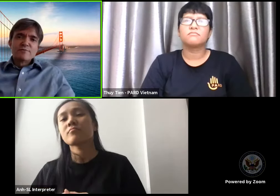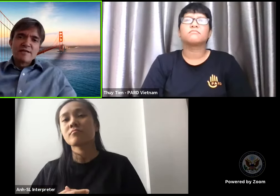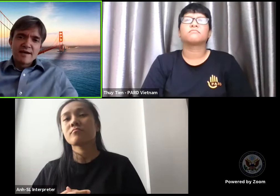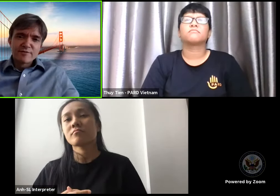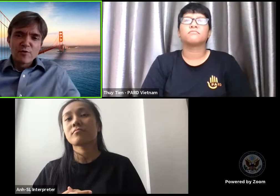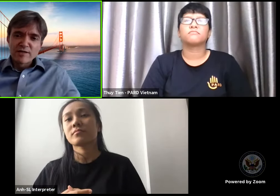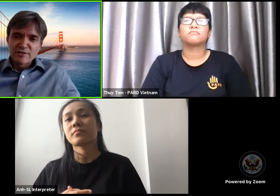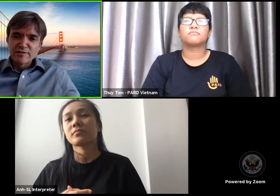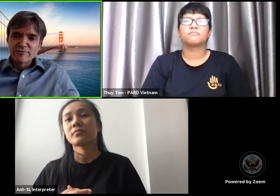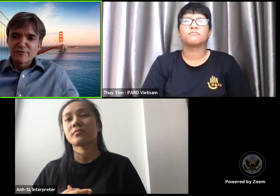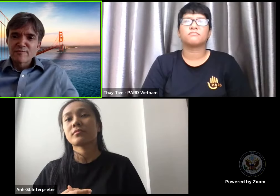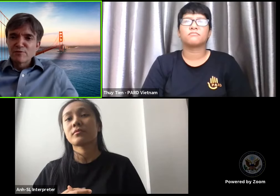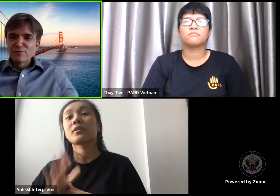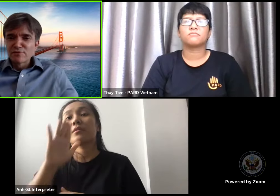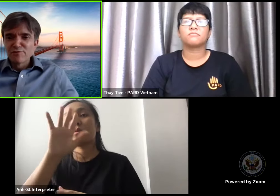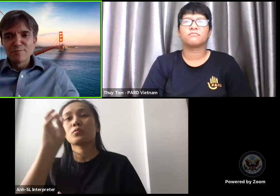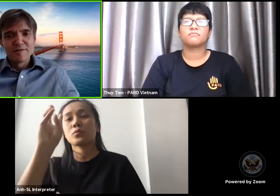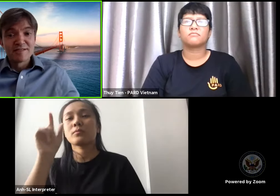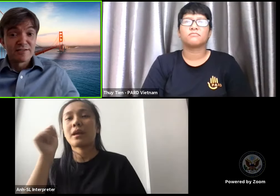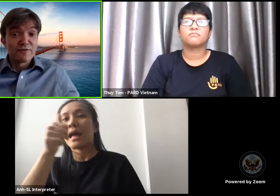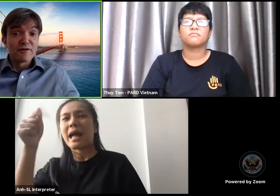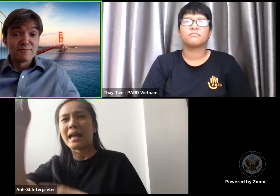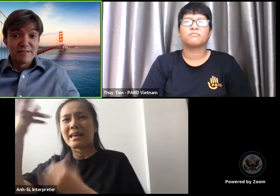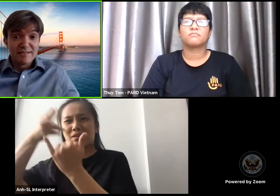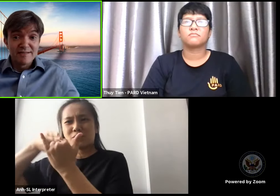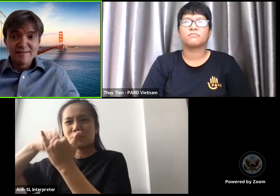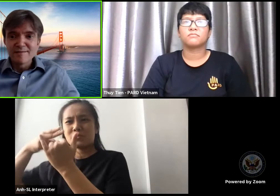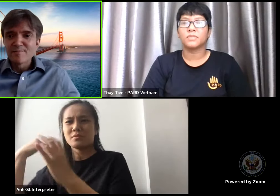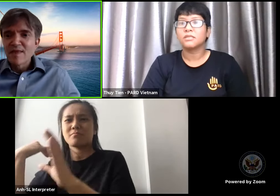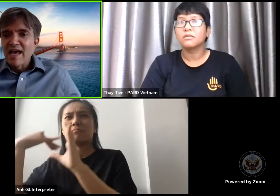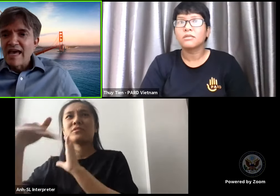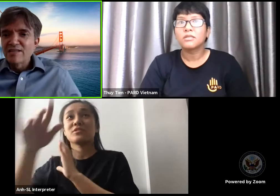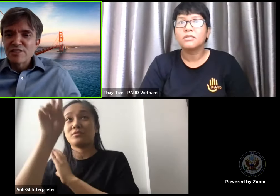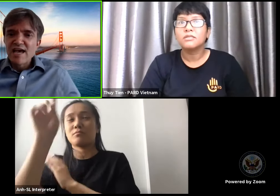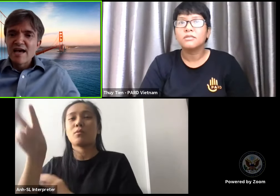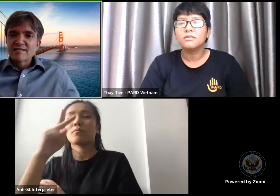we have a question from YouTube, this is from Didi, and she asks,